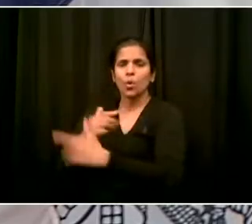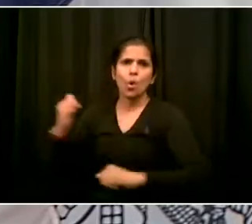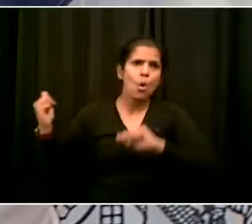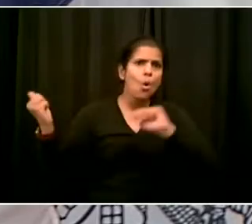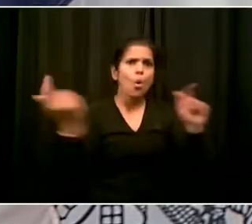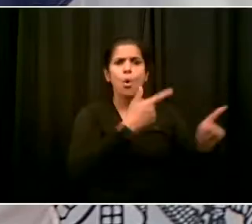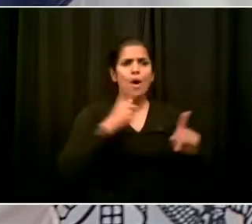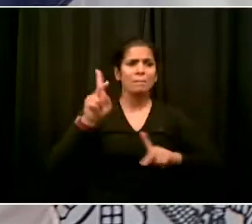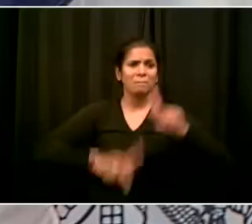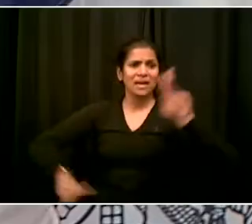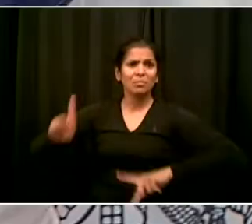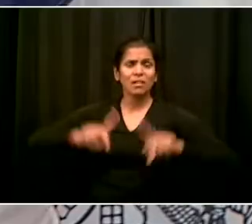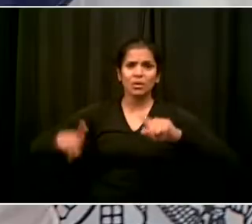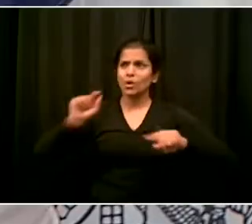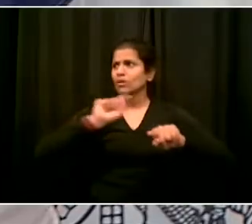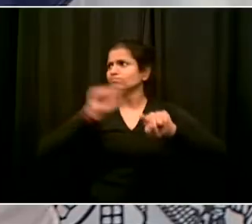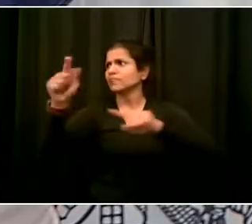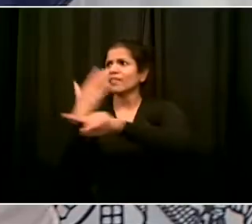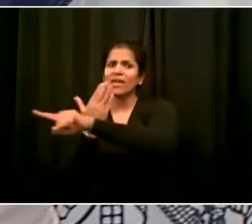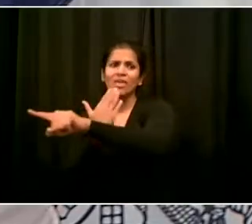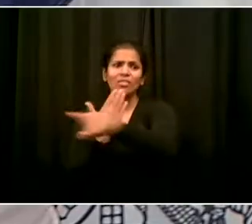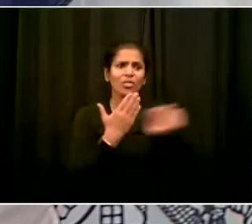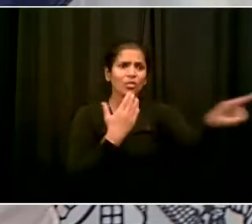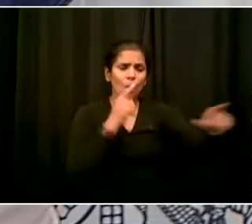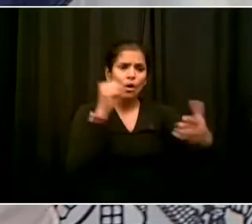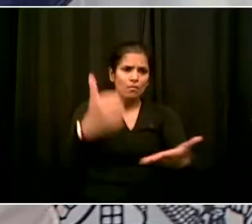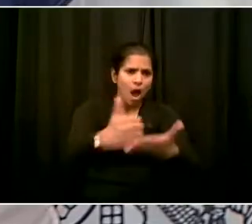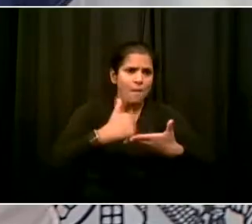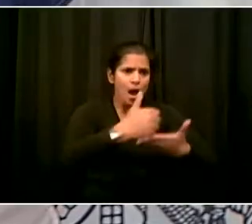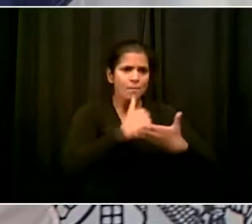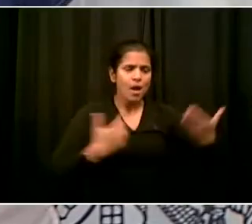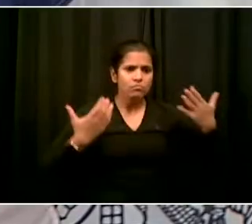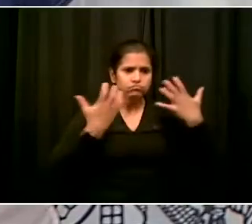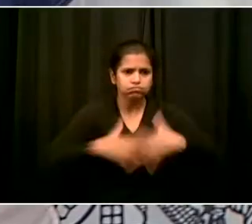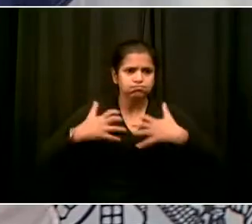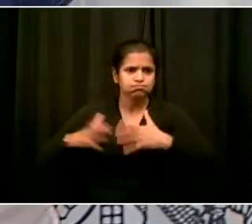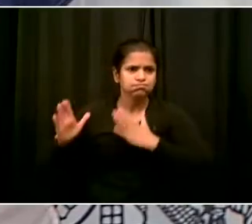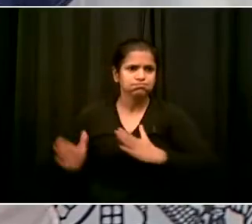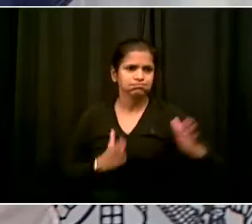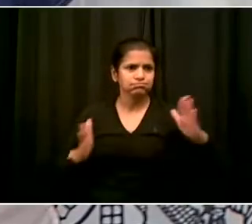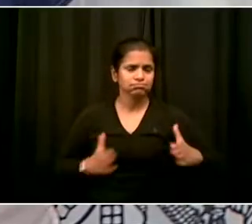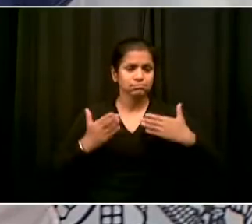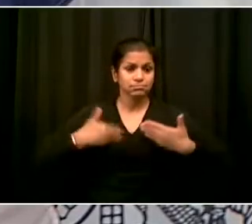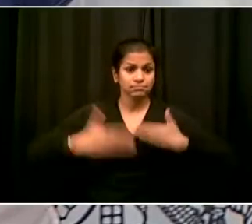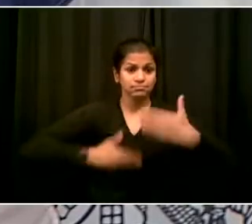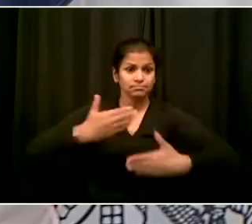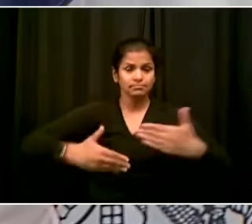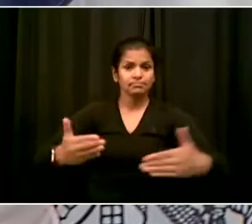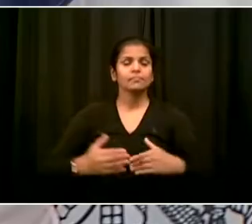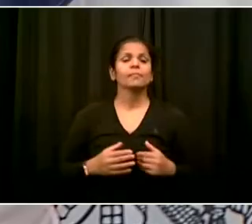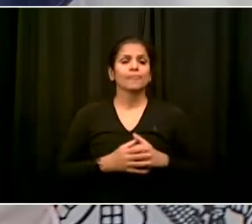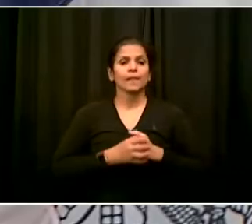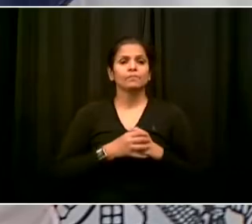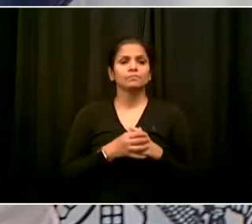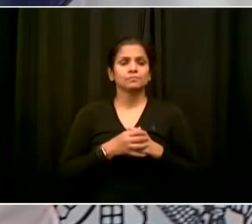THESE VAACCINN.ES TTISH H HAS BEENN AN UNPRECEDEND EFFOROR.T TO ALL OF THE SCIENTISTS, TO THE